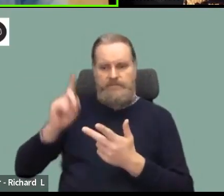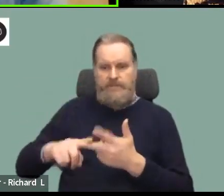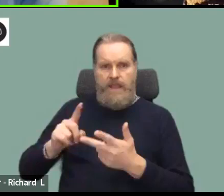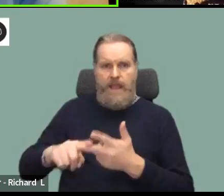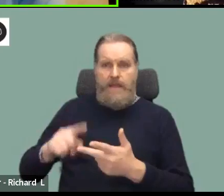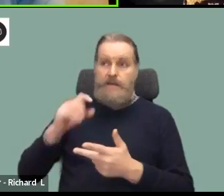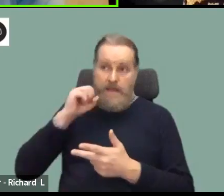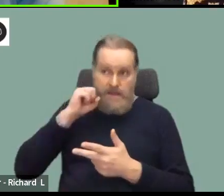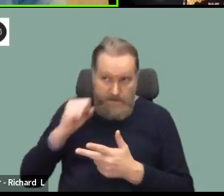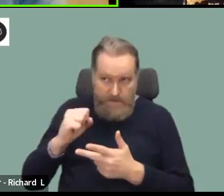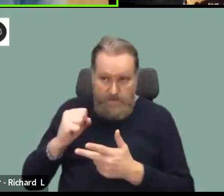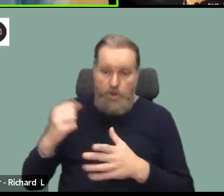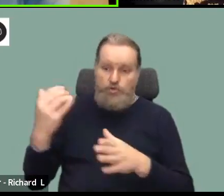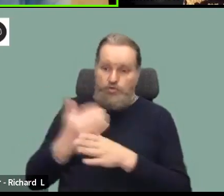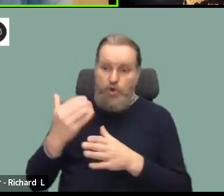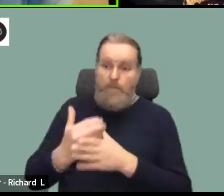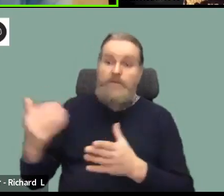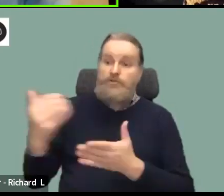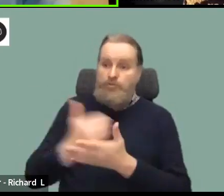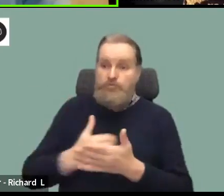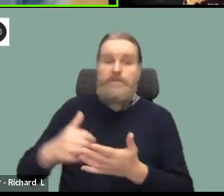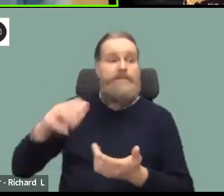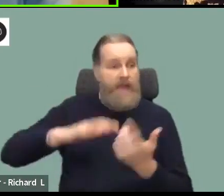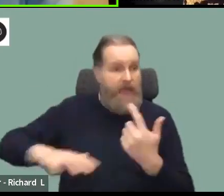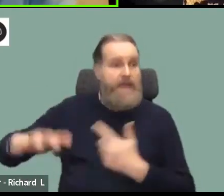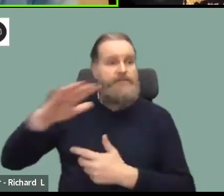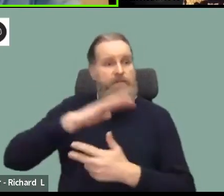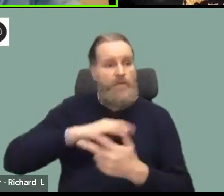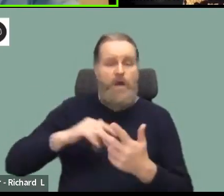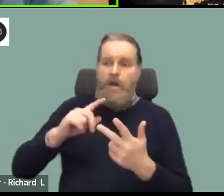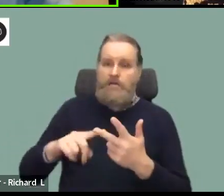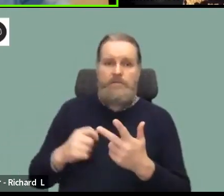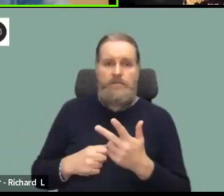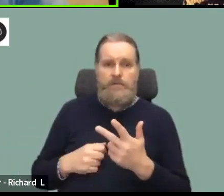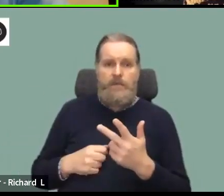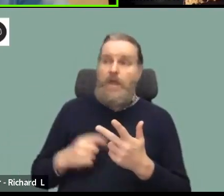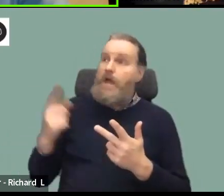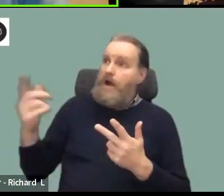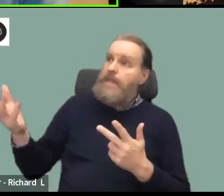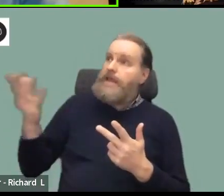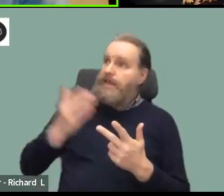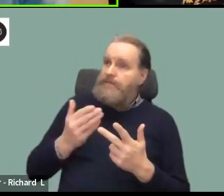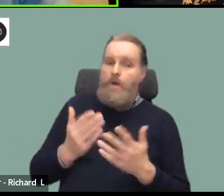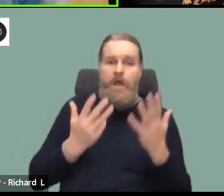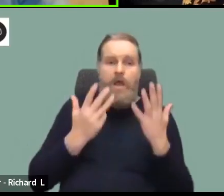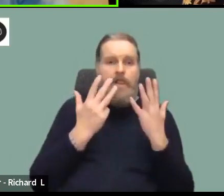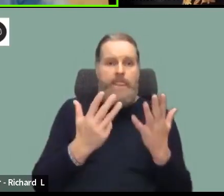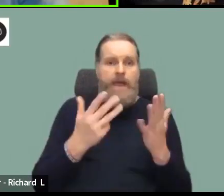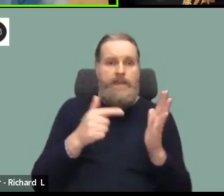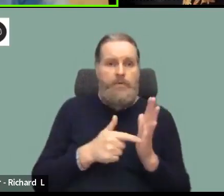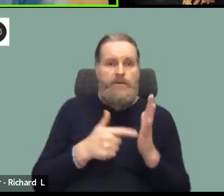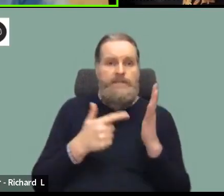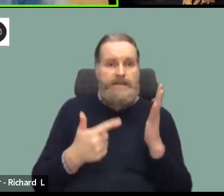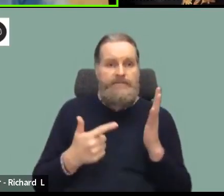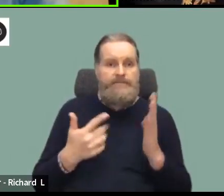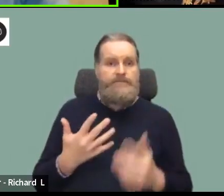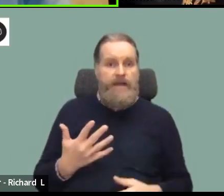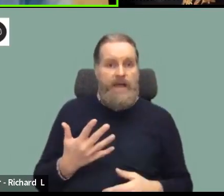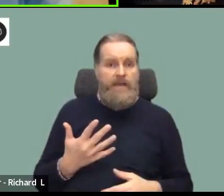scheme, and we got a situation where we got to commitment to jobs where we got to commitment to job security for everyone. Government was to say I will give you 9.75% not give you 9.75%, of the time you